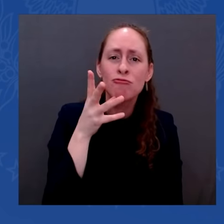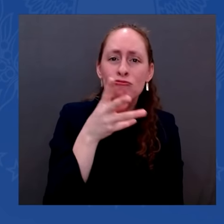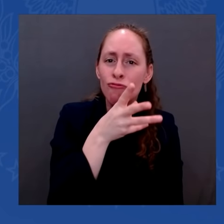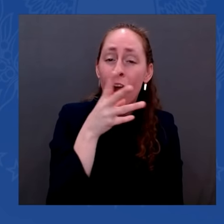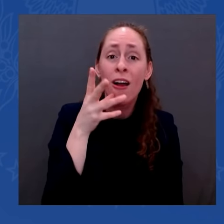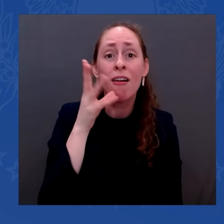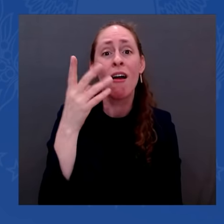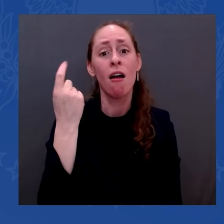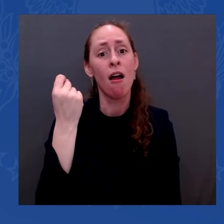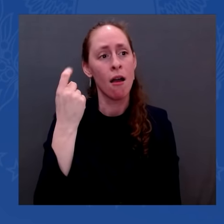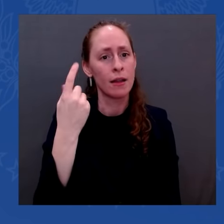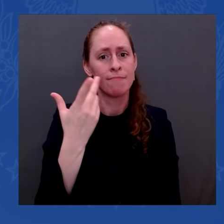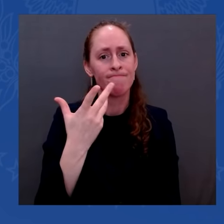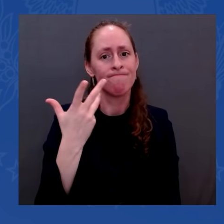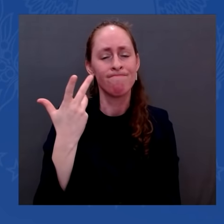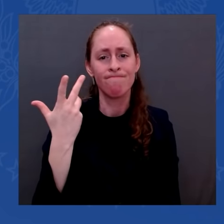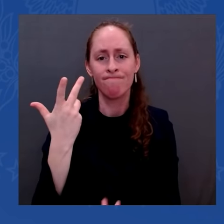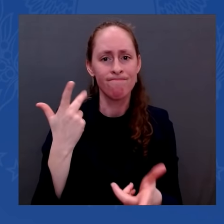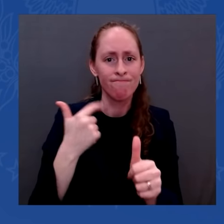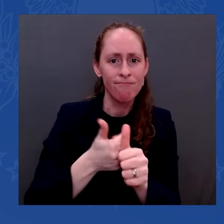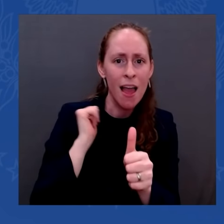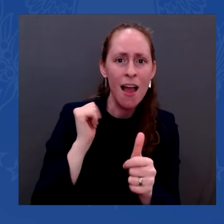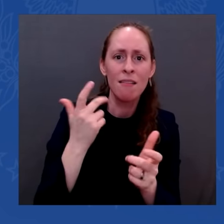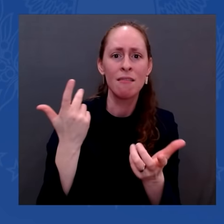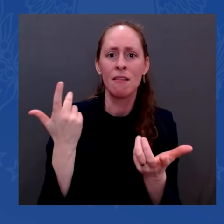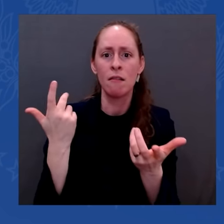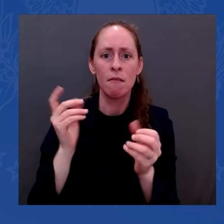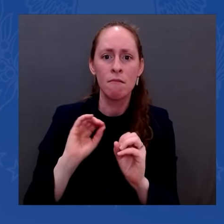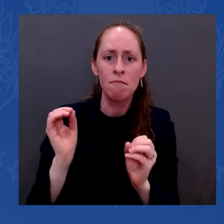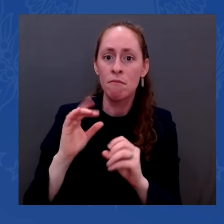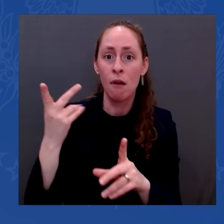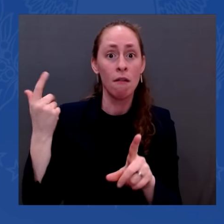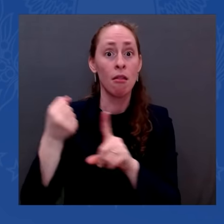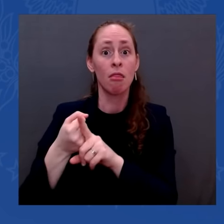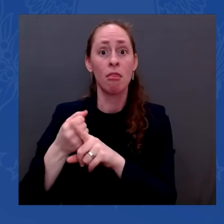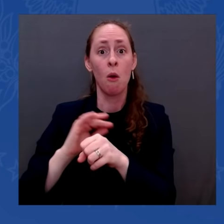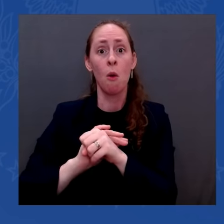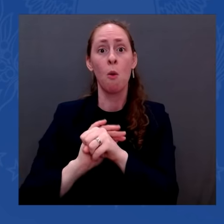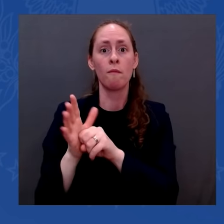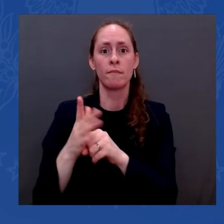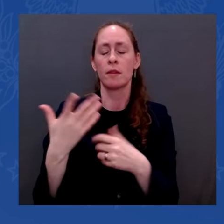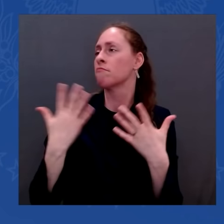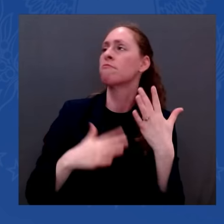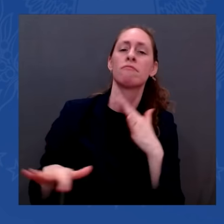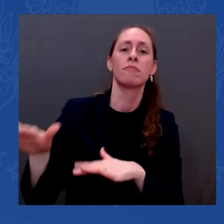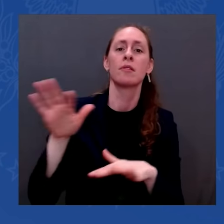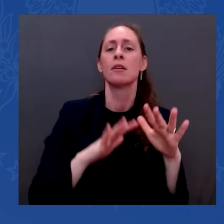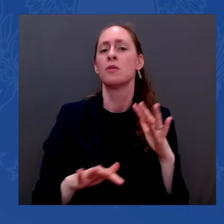We're talking about an area that houses -- is home to the largest body of water, the Salton Sea,